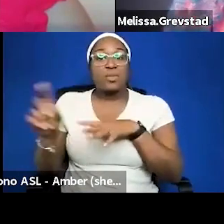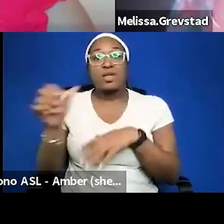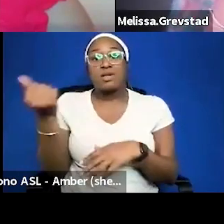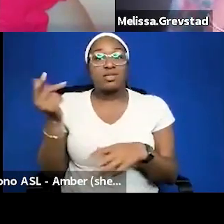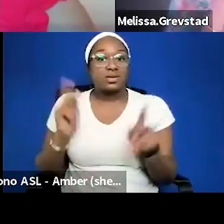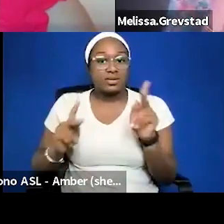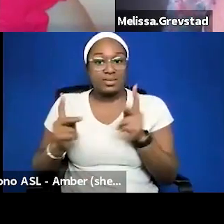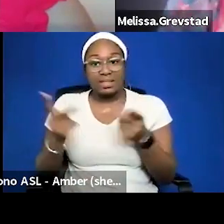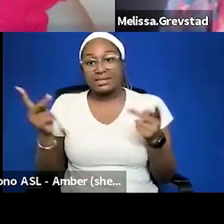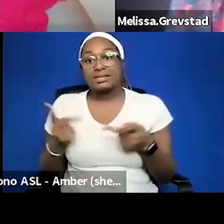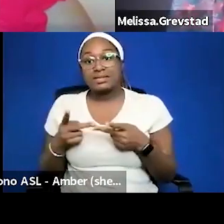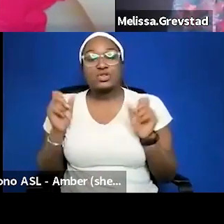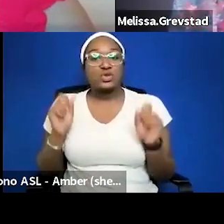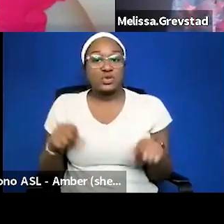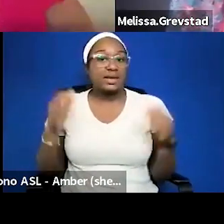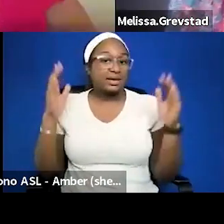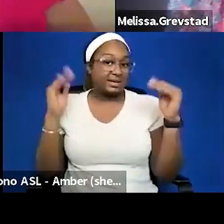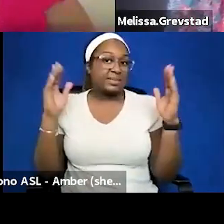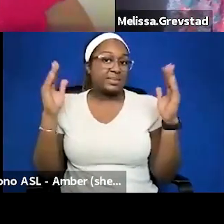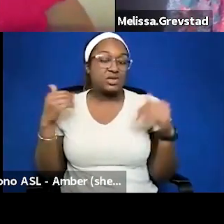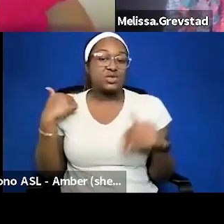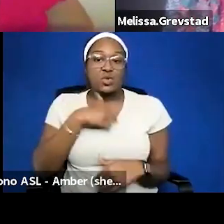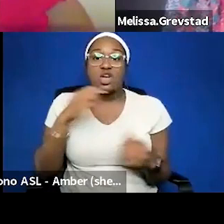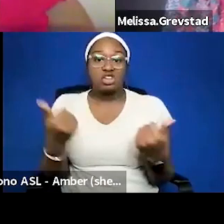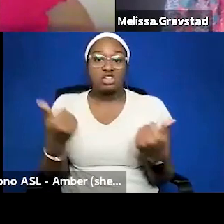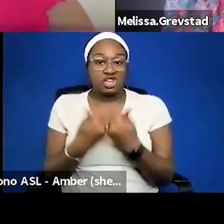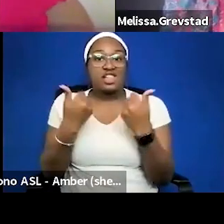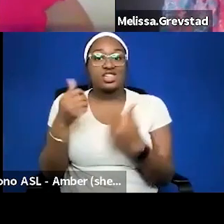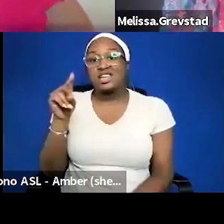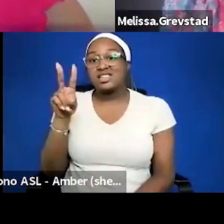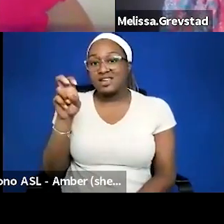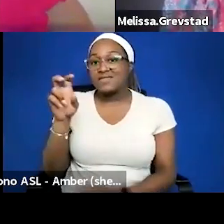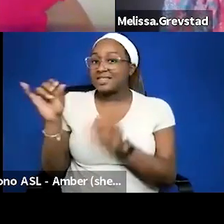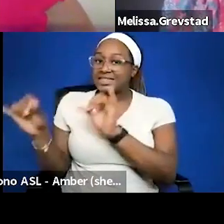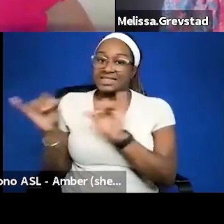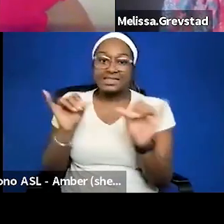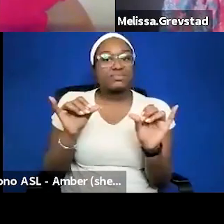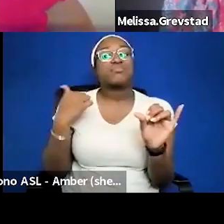So you can expect that we are challenging Dove the same way we would be challenging other folks.